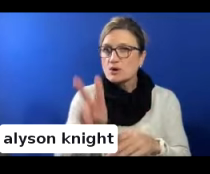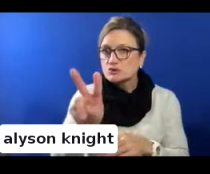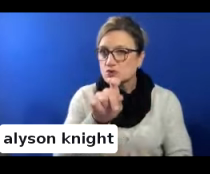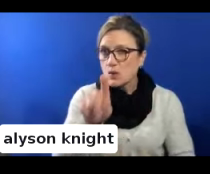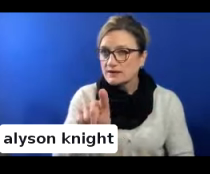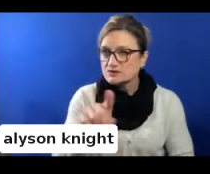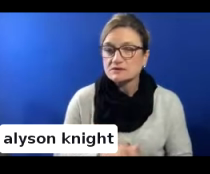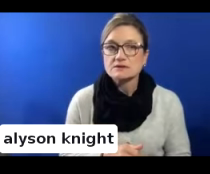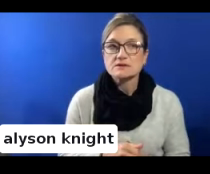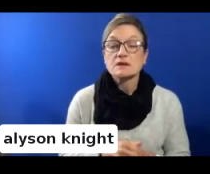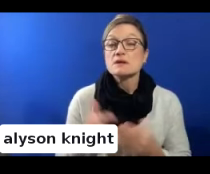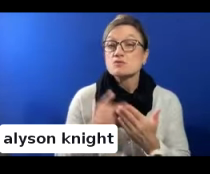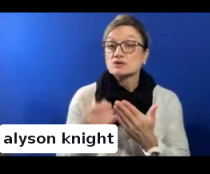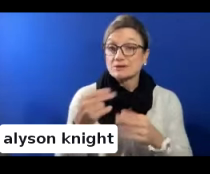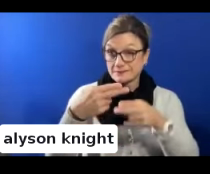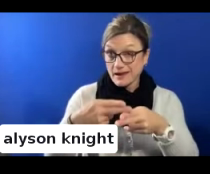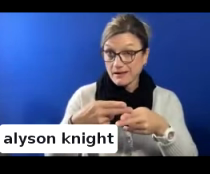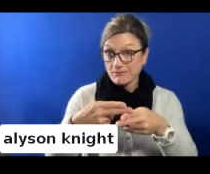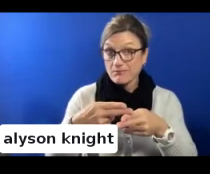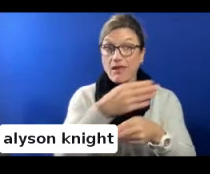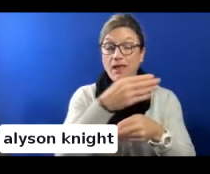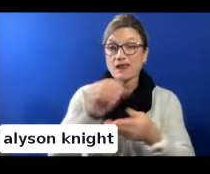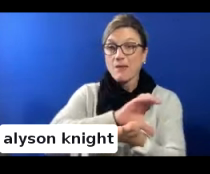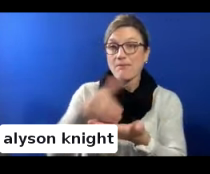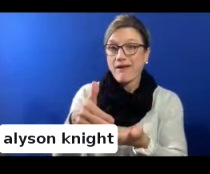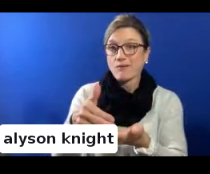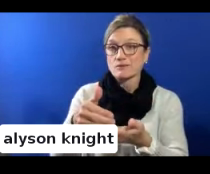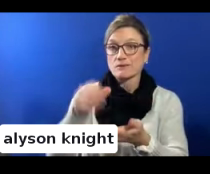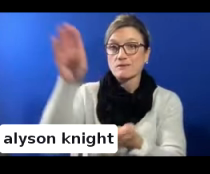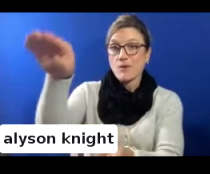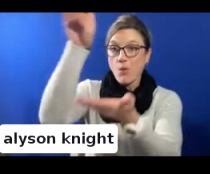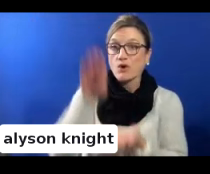The project name and the amount awarded would be prepopulated.